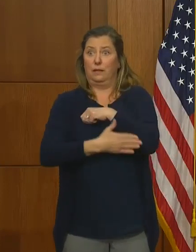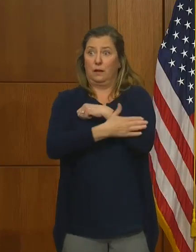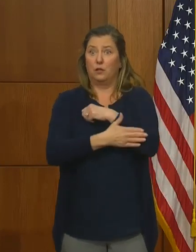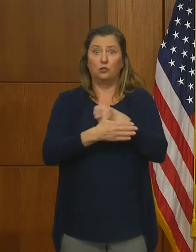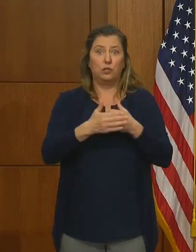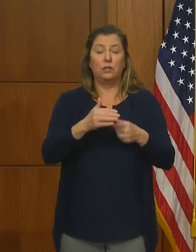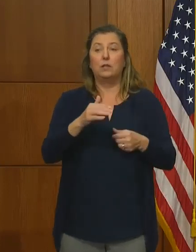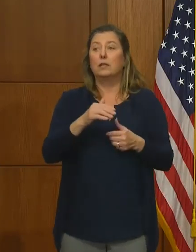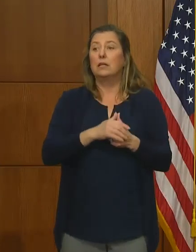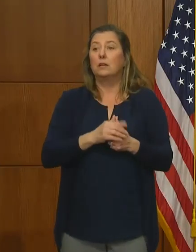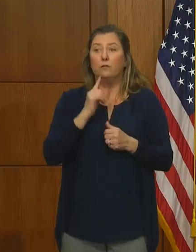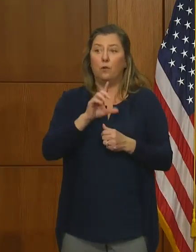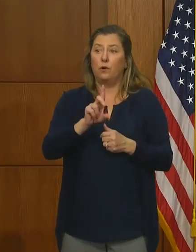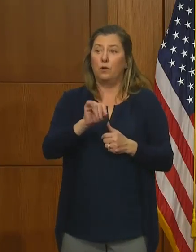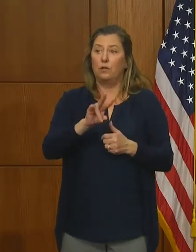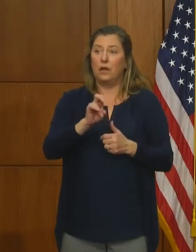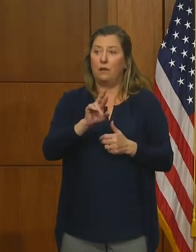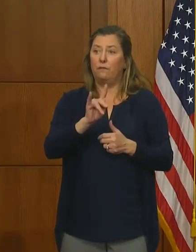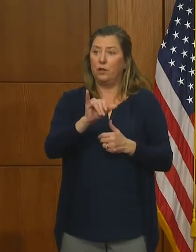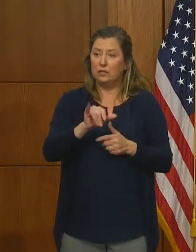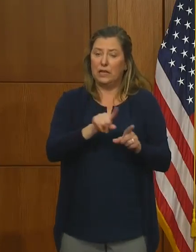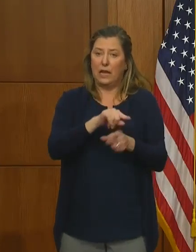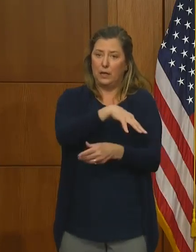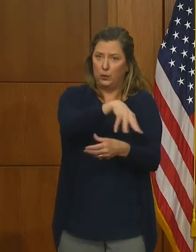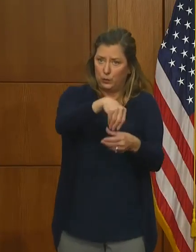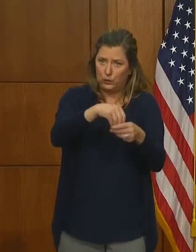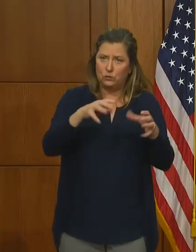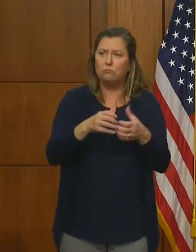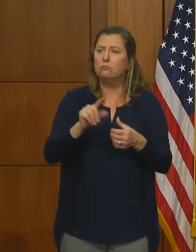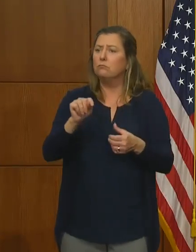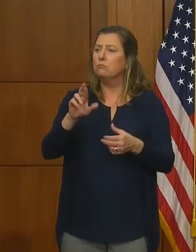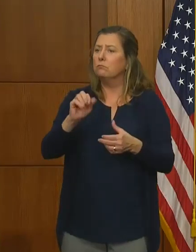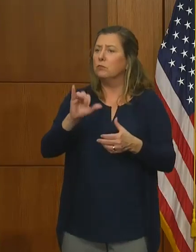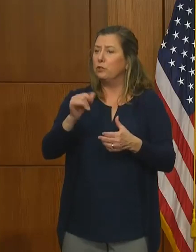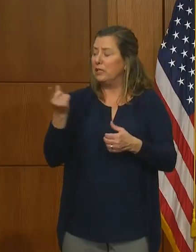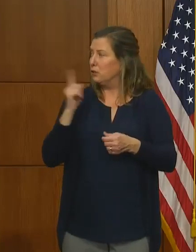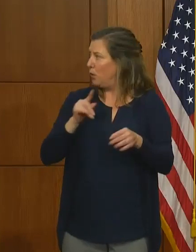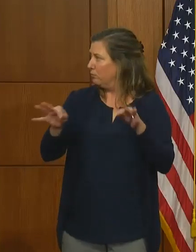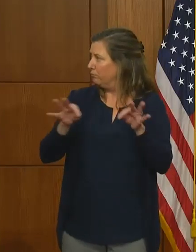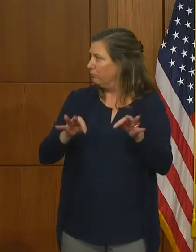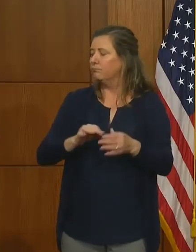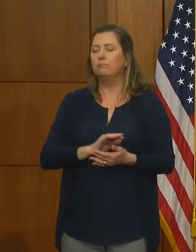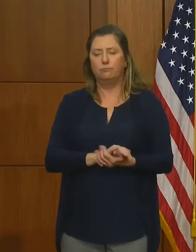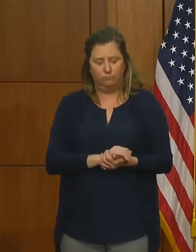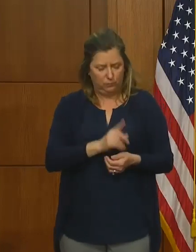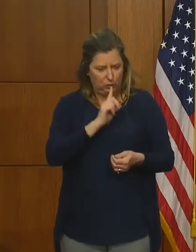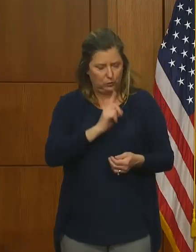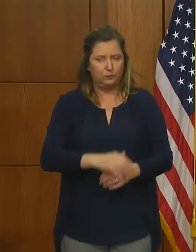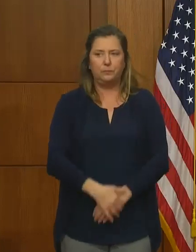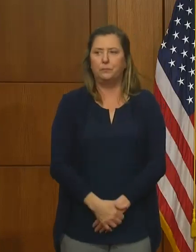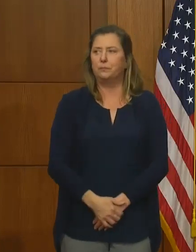I DID YOU KNOW WE HAVE A AN OFFICER. COUNTRY OF FIRST.